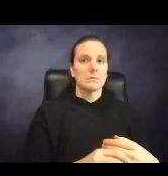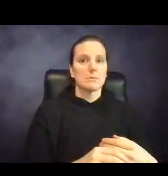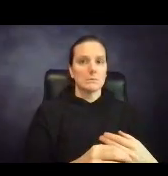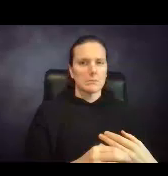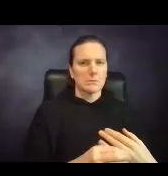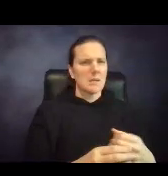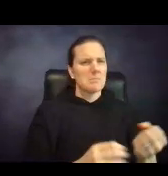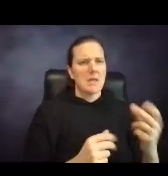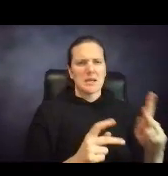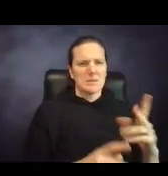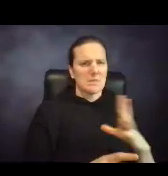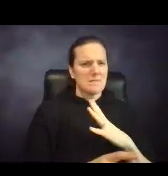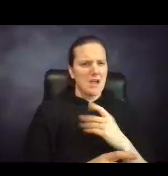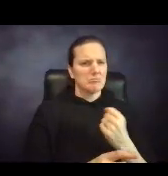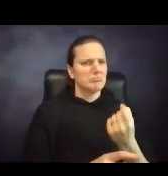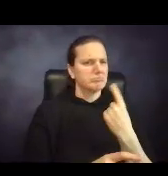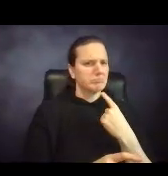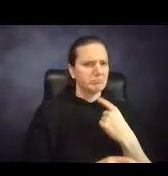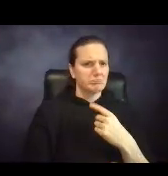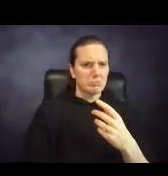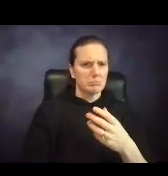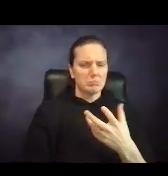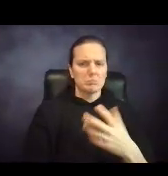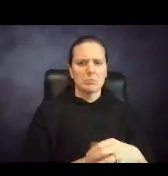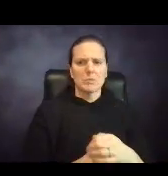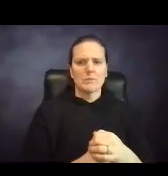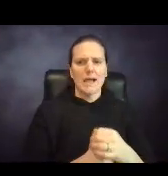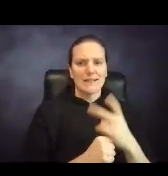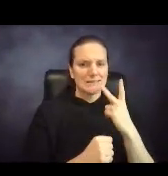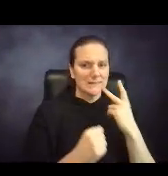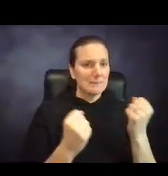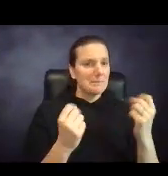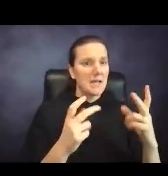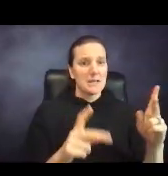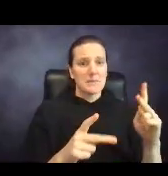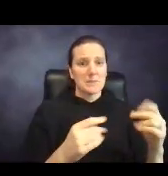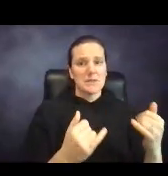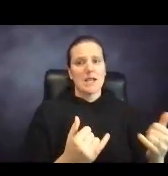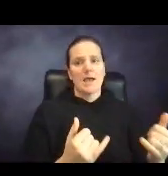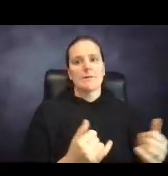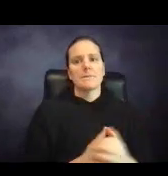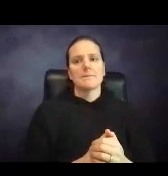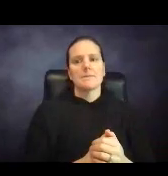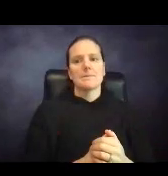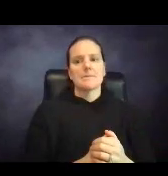I just, I see so many people right now that I I I want the safest